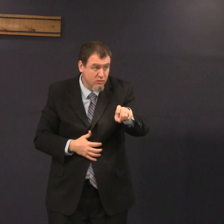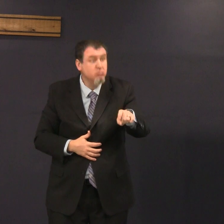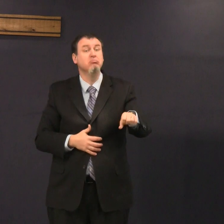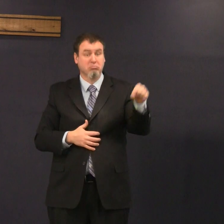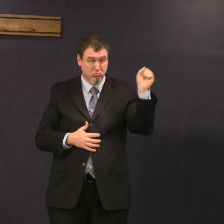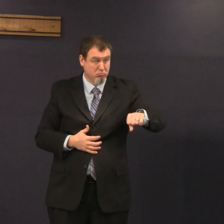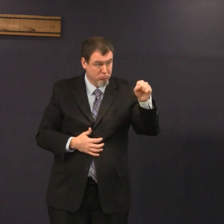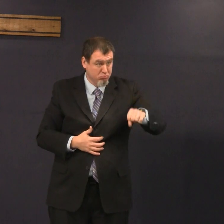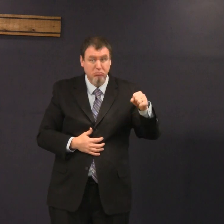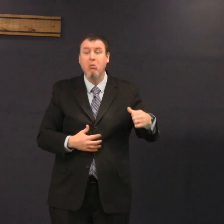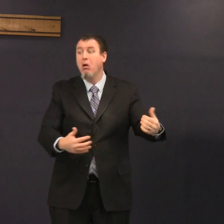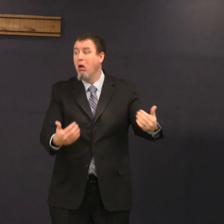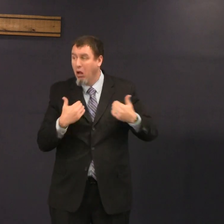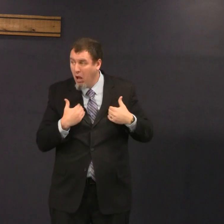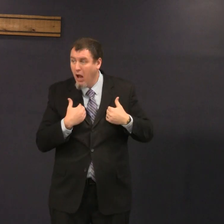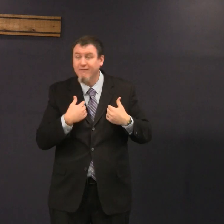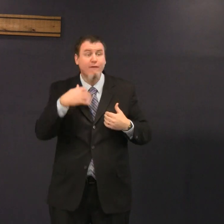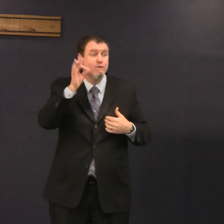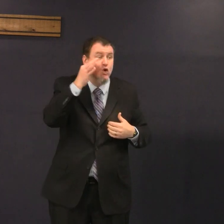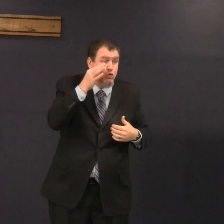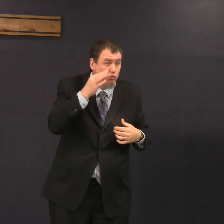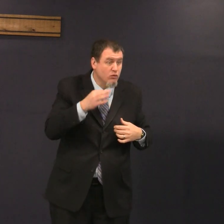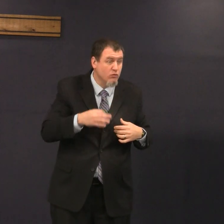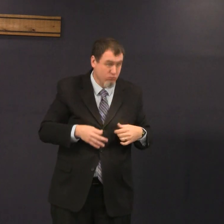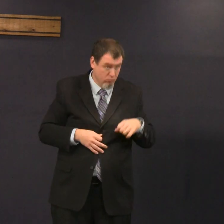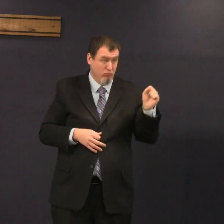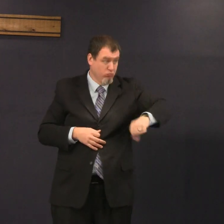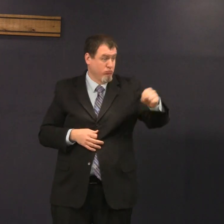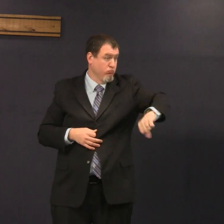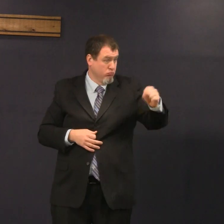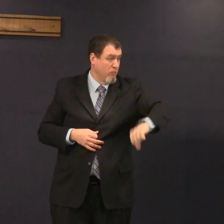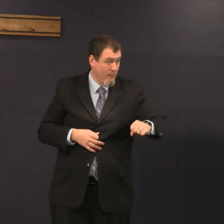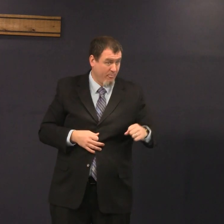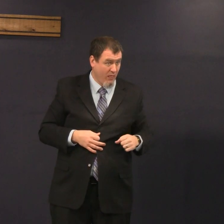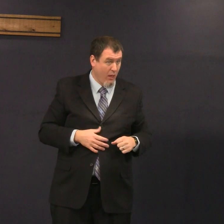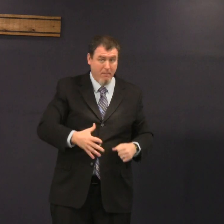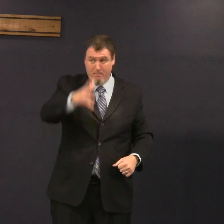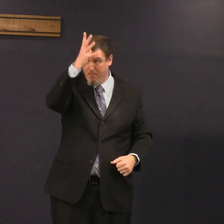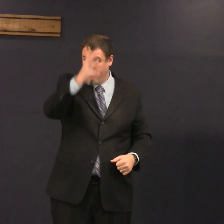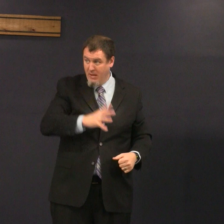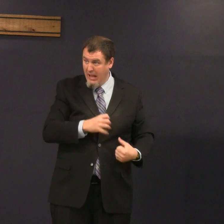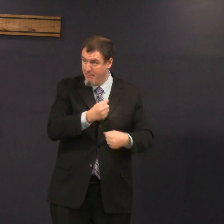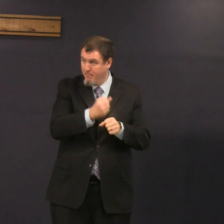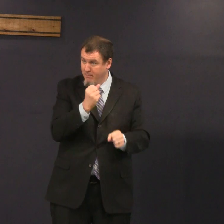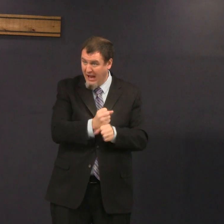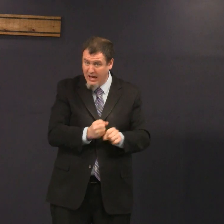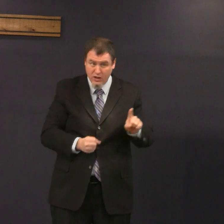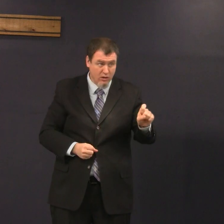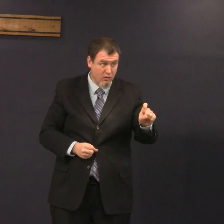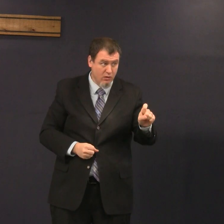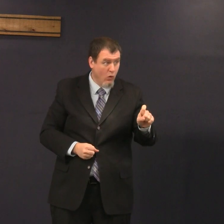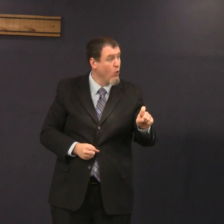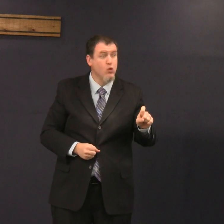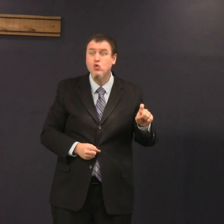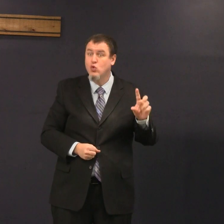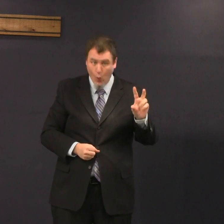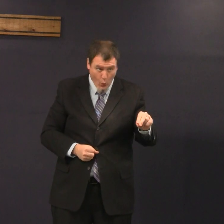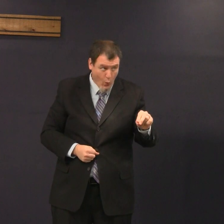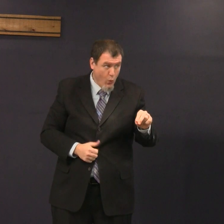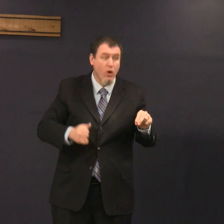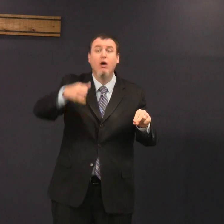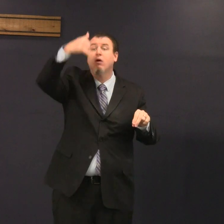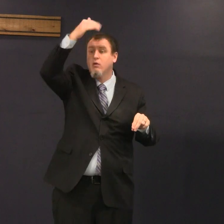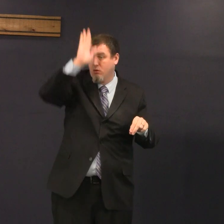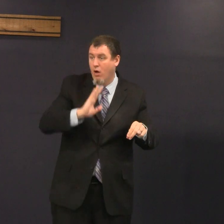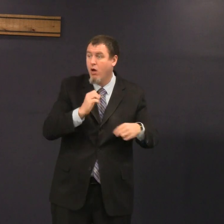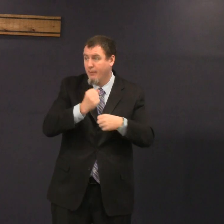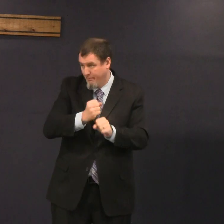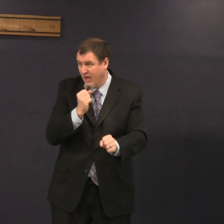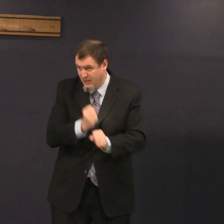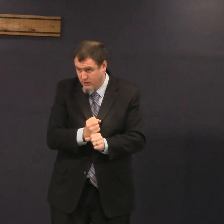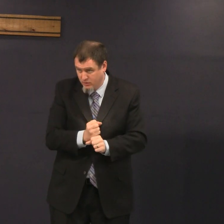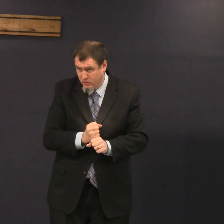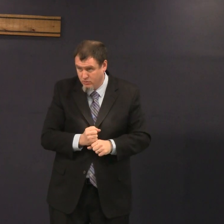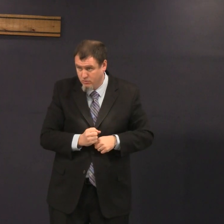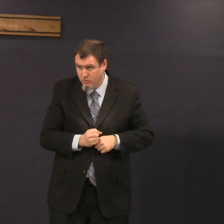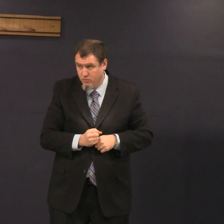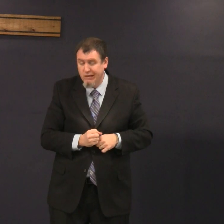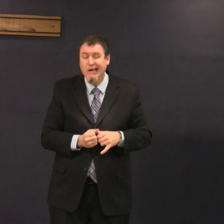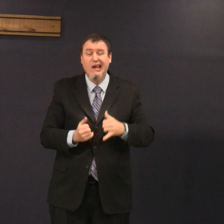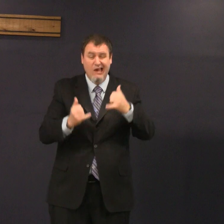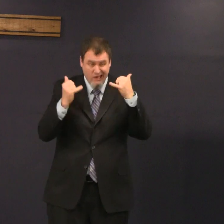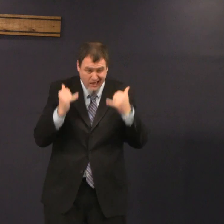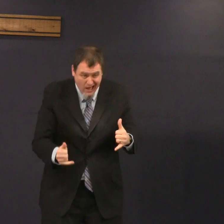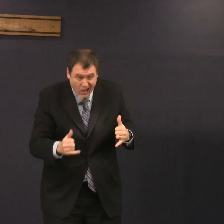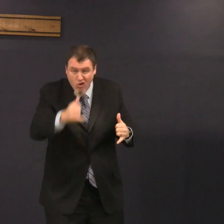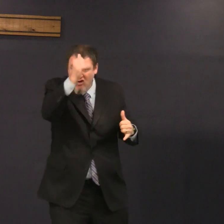was there yes was there fruit yes were they man-made no God made them now